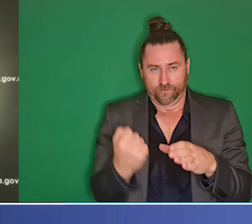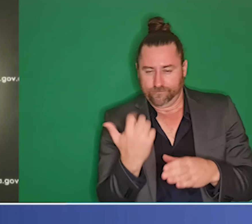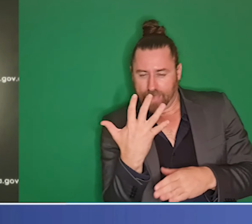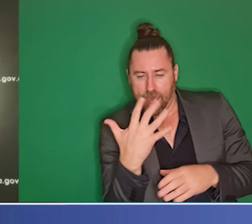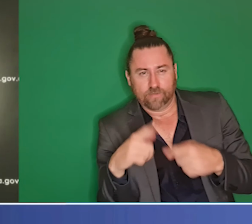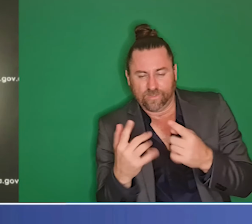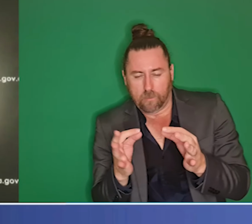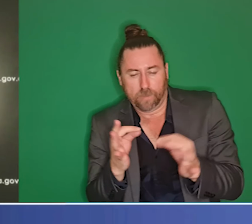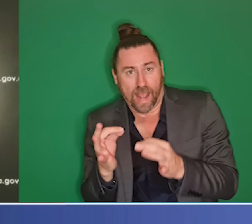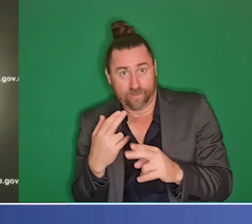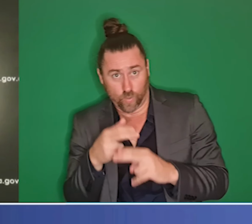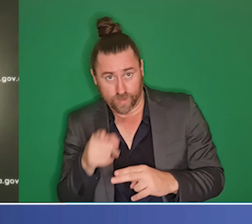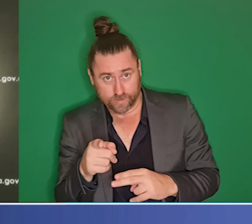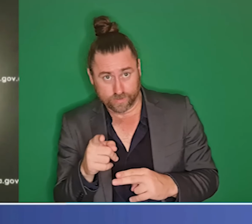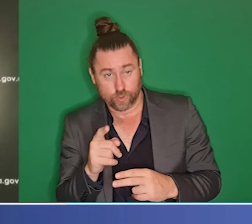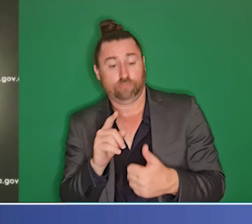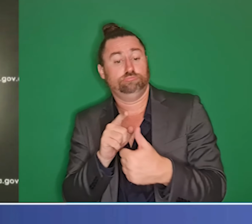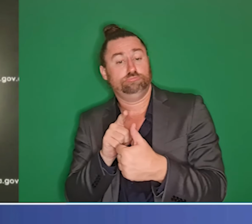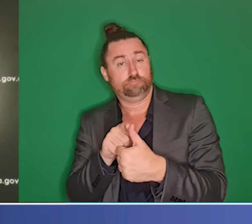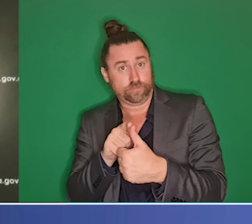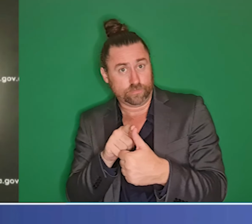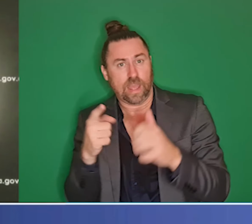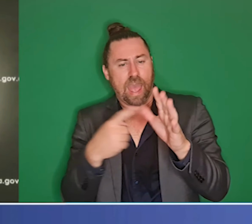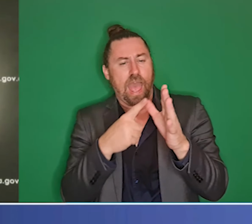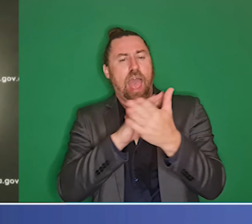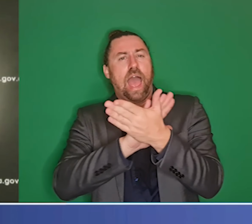One is the changes which have been done through AHPPC